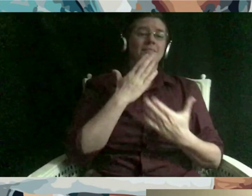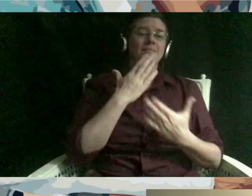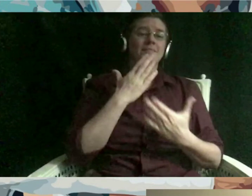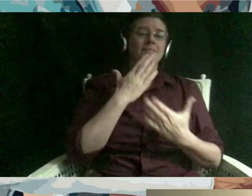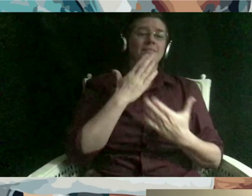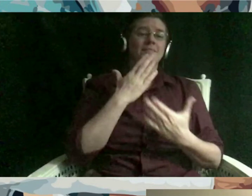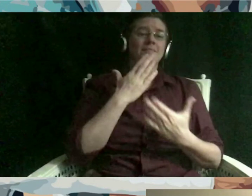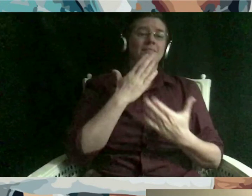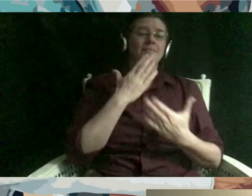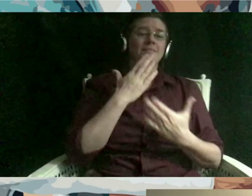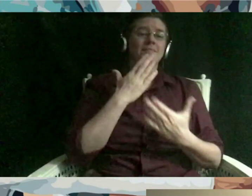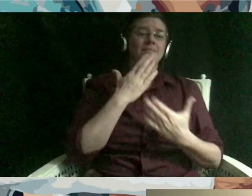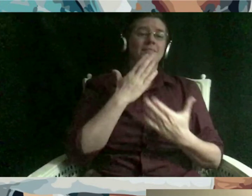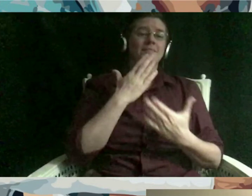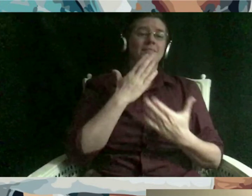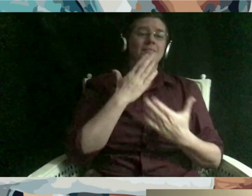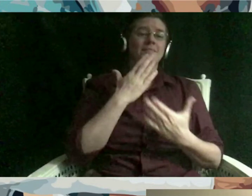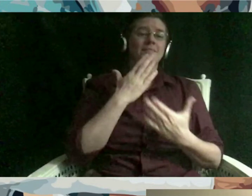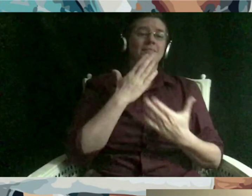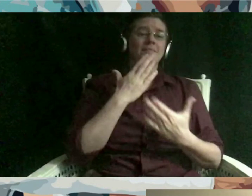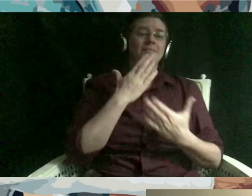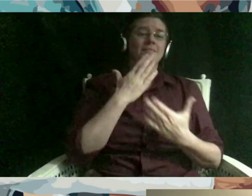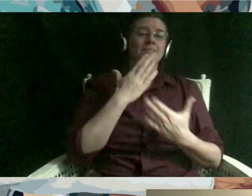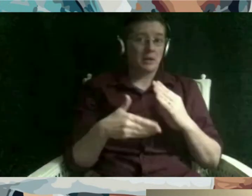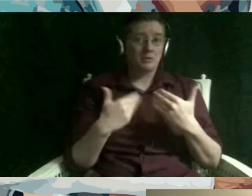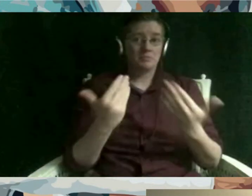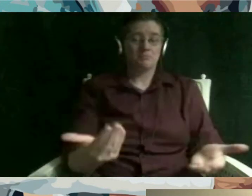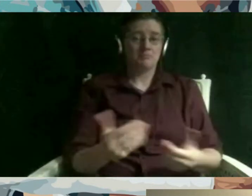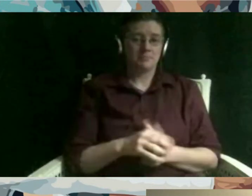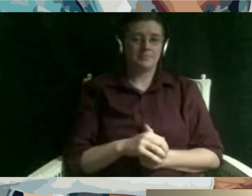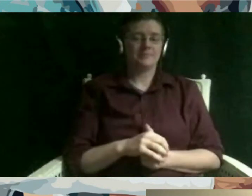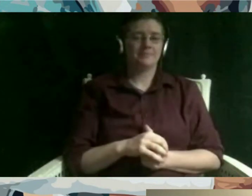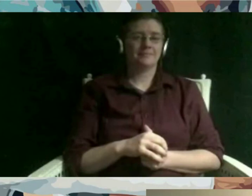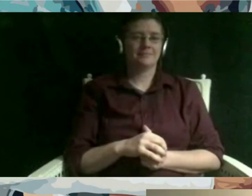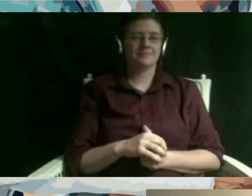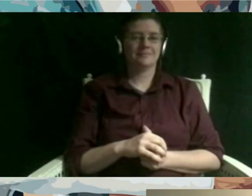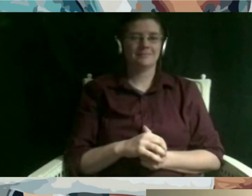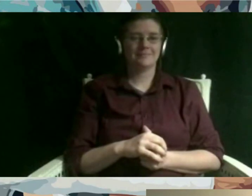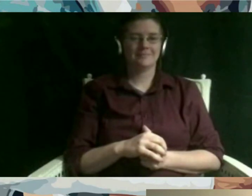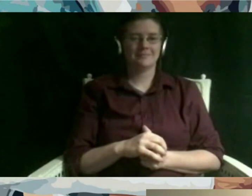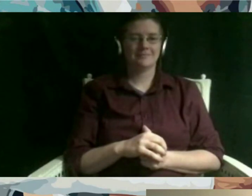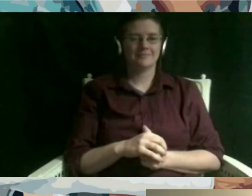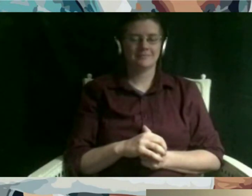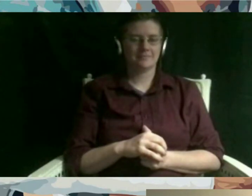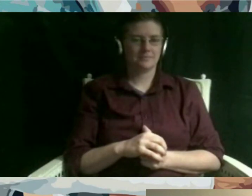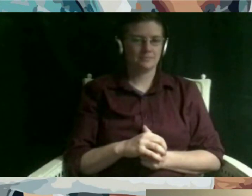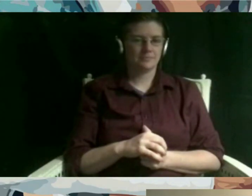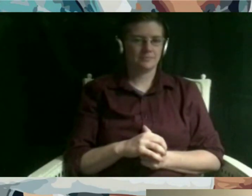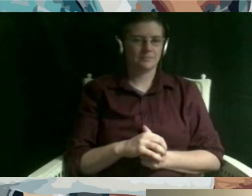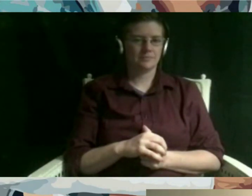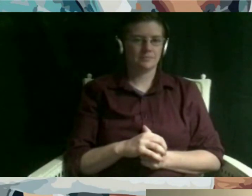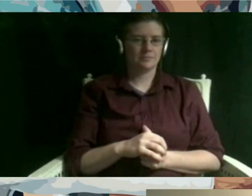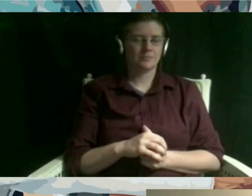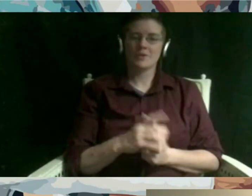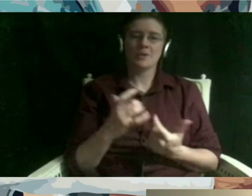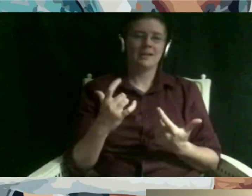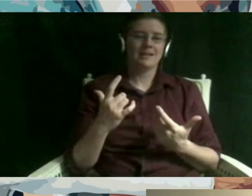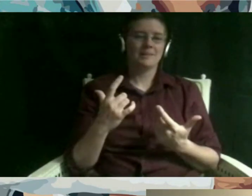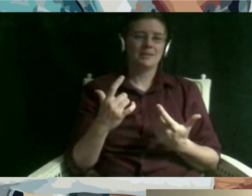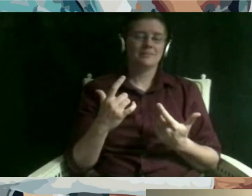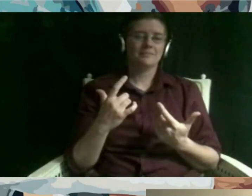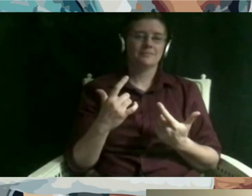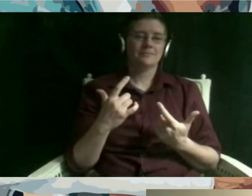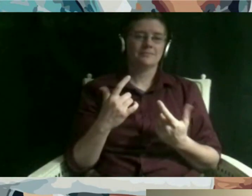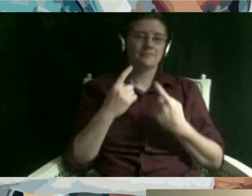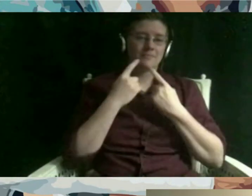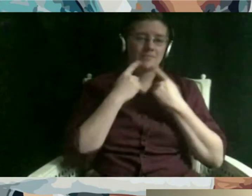on quickly then feel free to do so well um the famous greeting of peace uh i wish each and